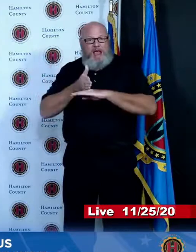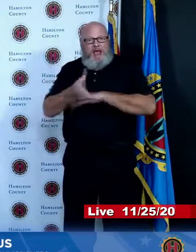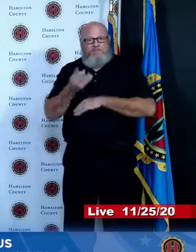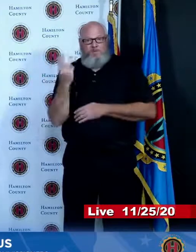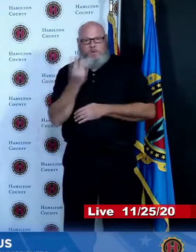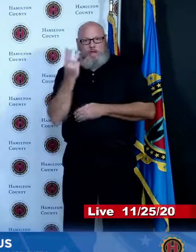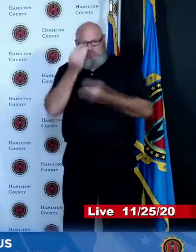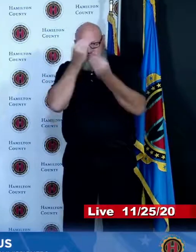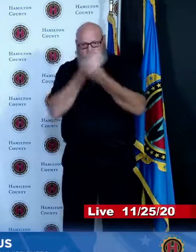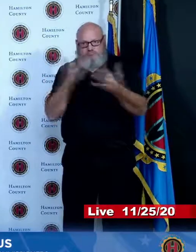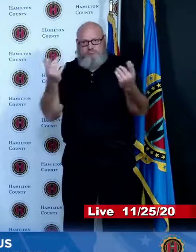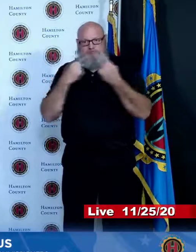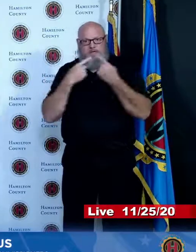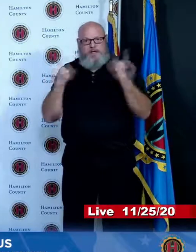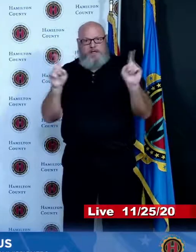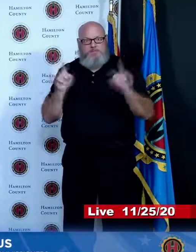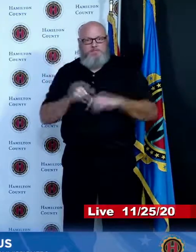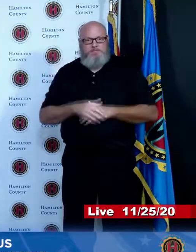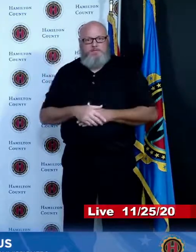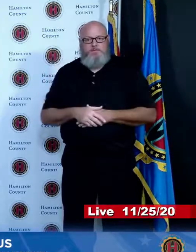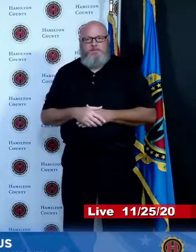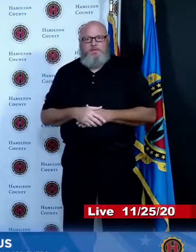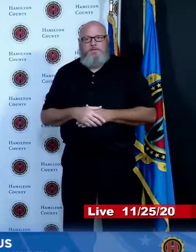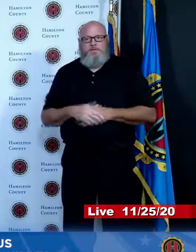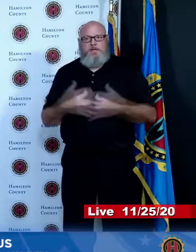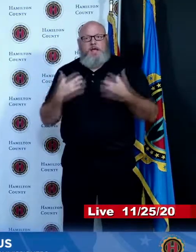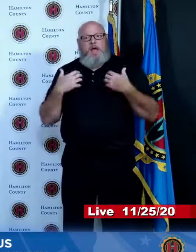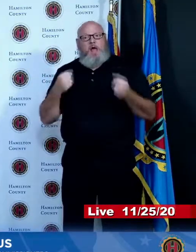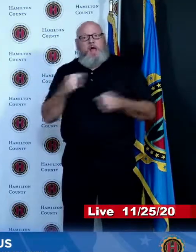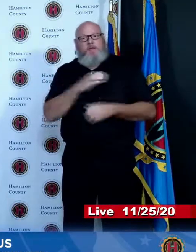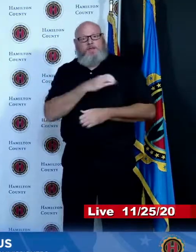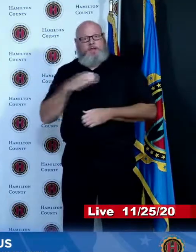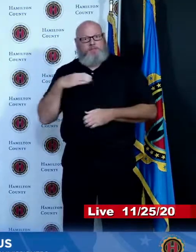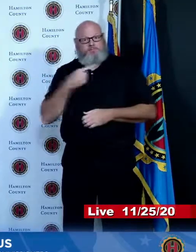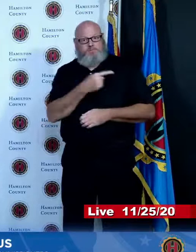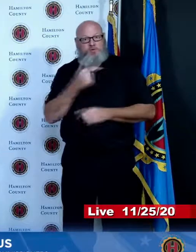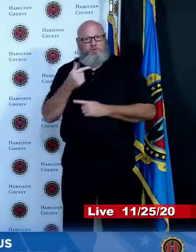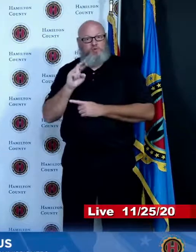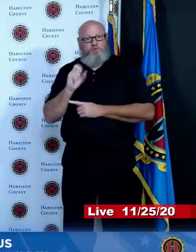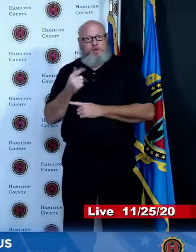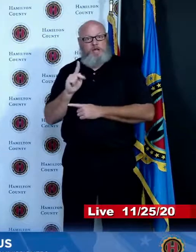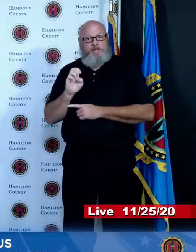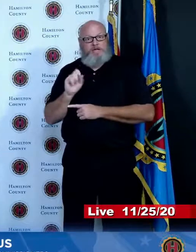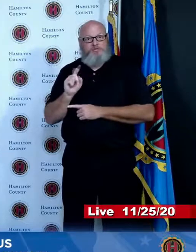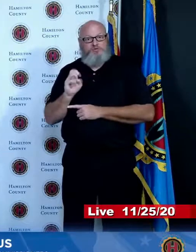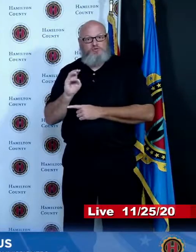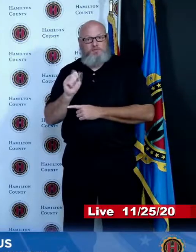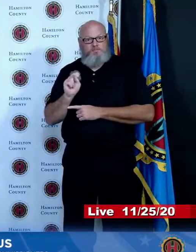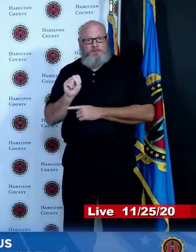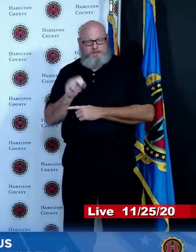the Health Commissioner Greg Kesterman issued a public health advisory it was a a bit of a